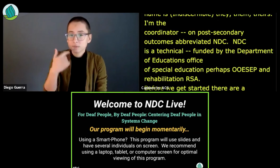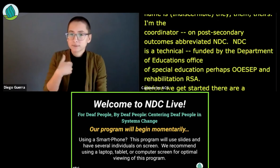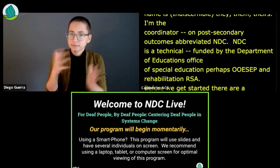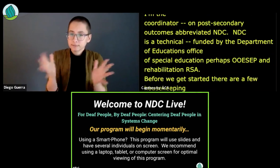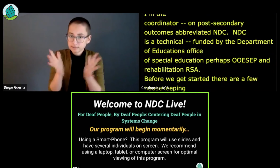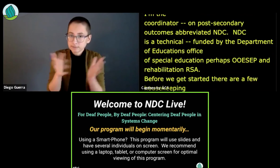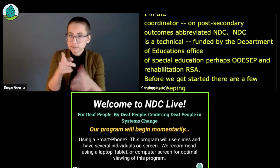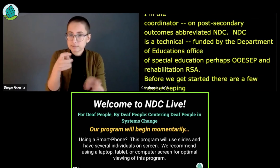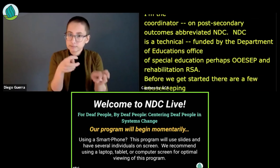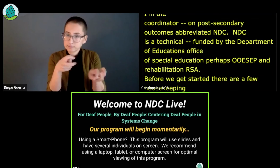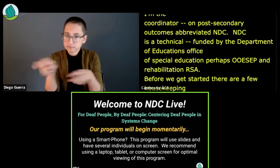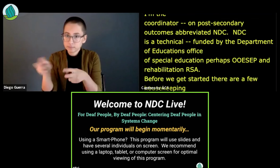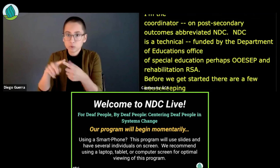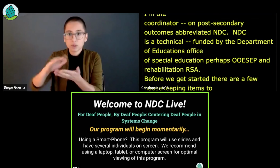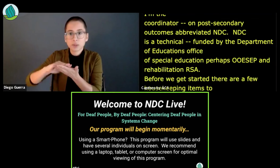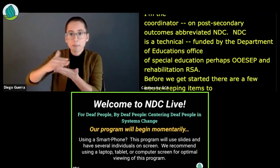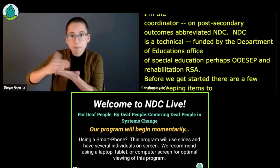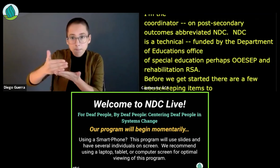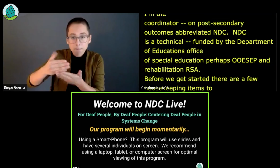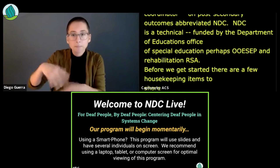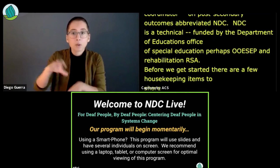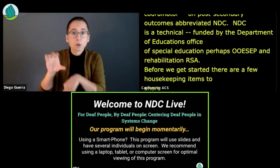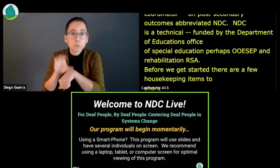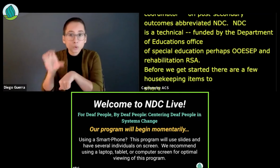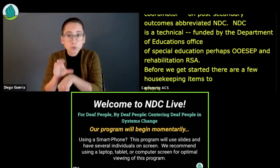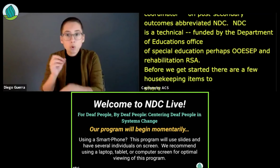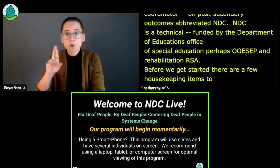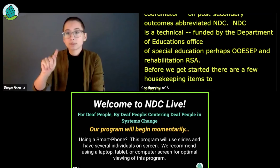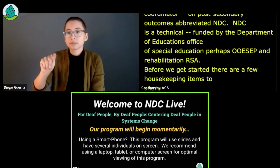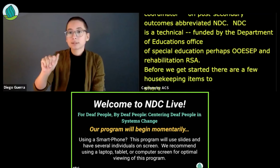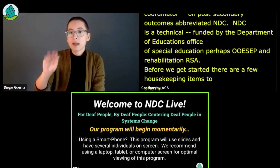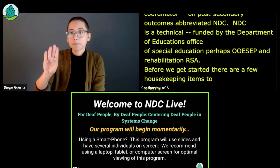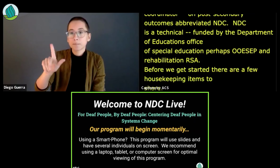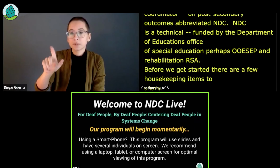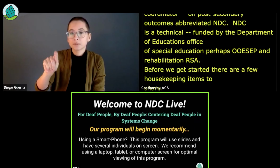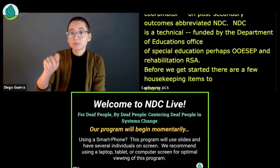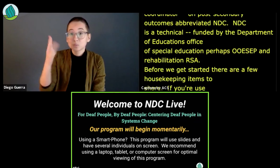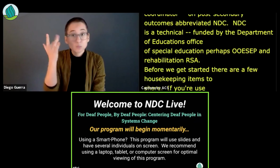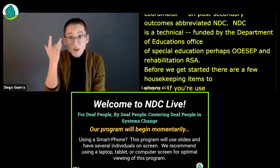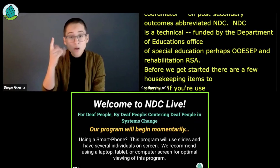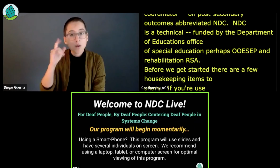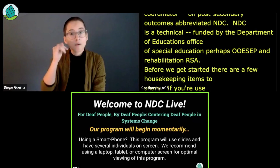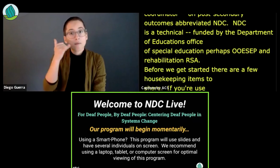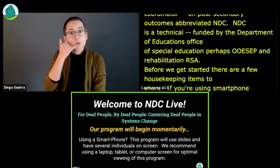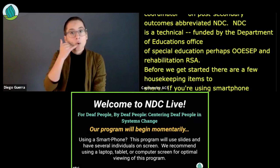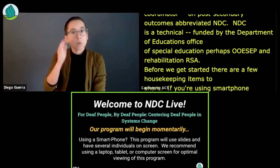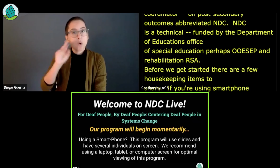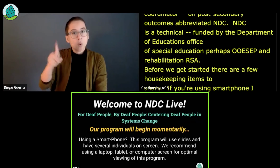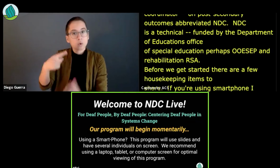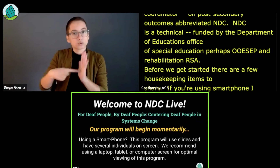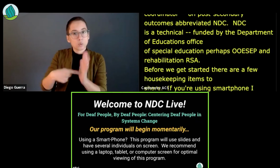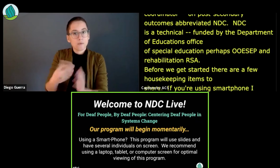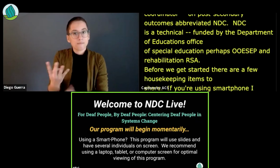If you're using a smartphone, I encourage you to transition to a computer or a tablet, and the reason for that